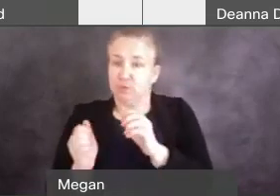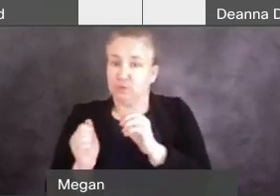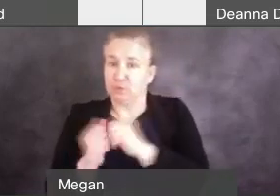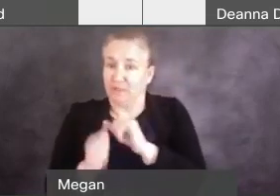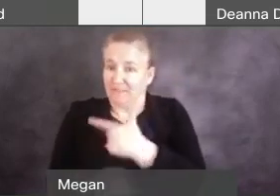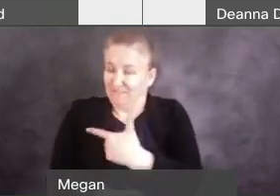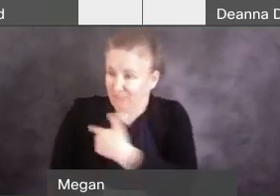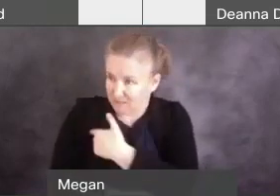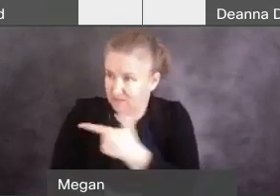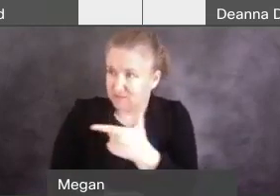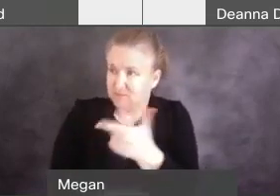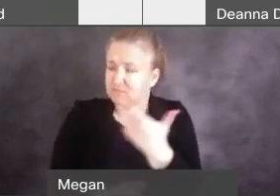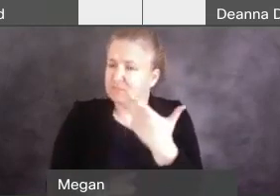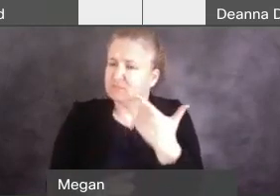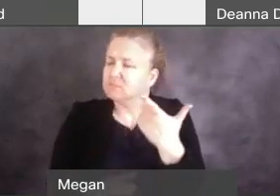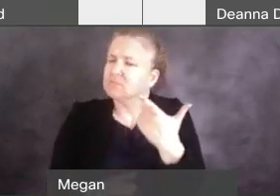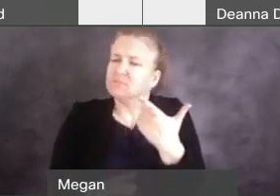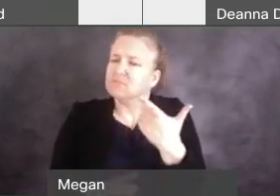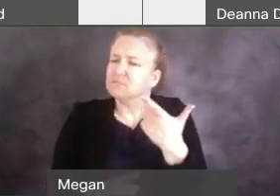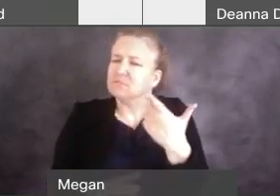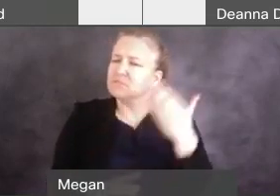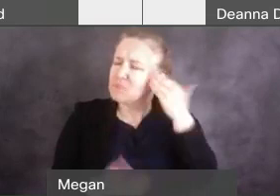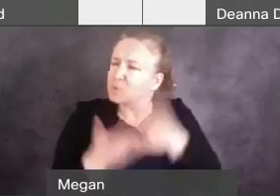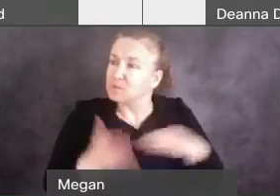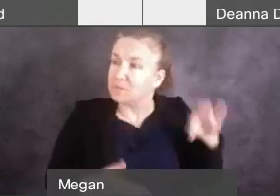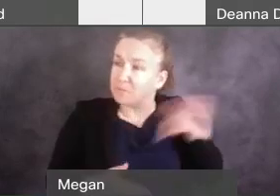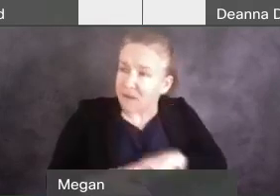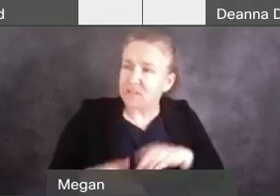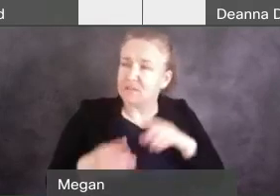what you'll get from it or what can you tell us about that at this point?